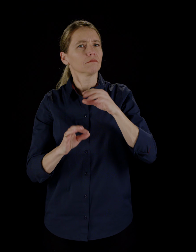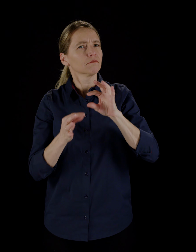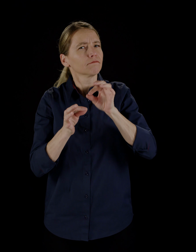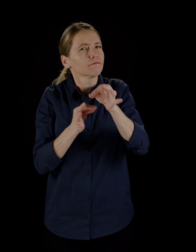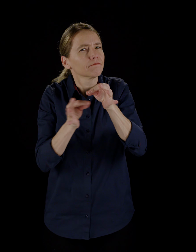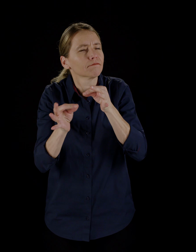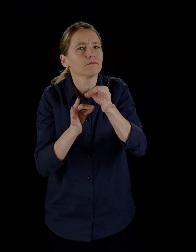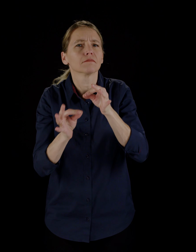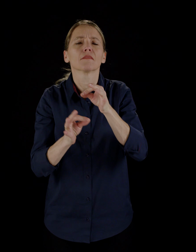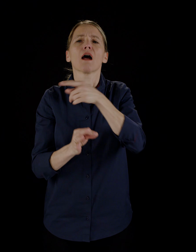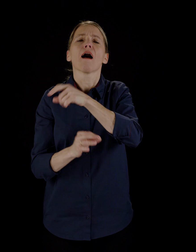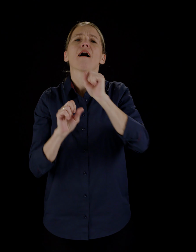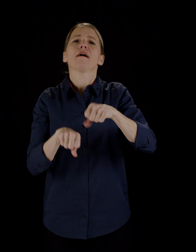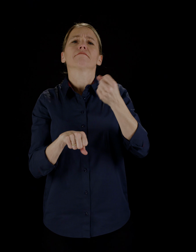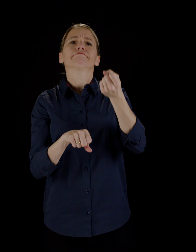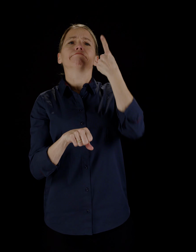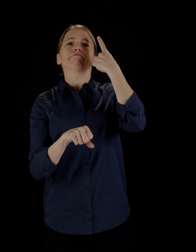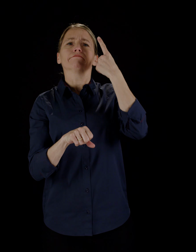manage their Internet data usage.